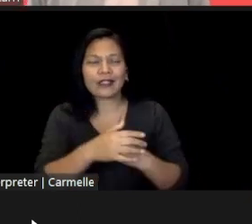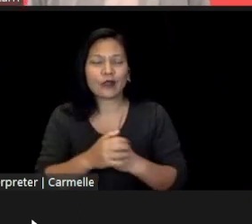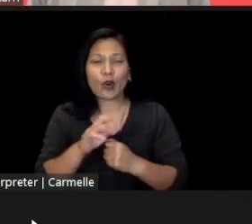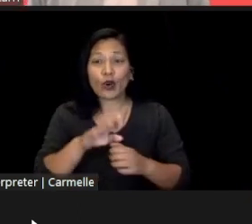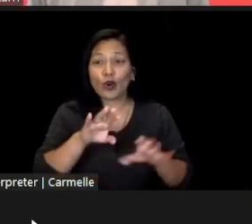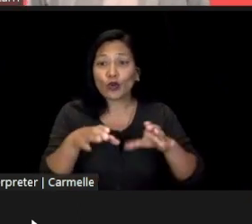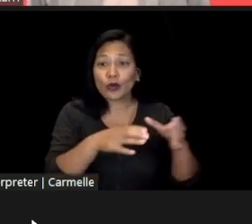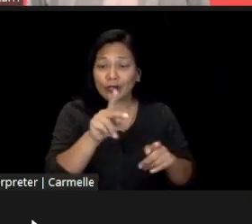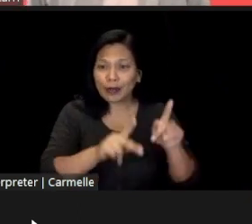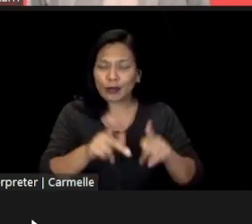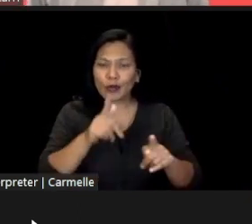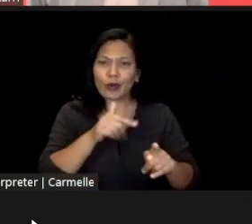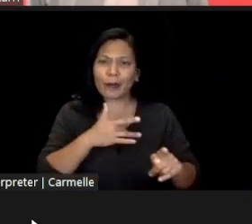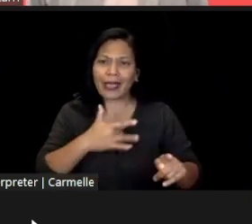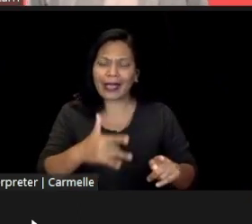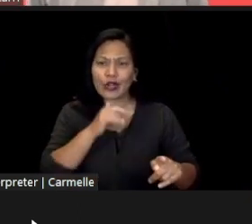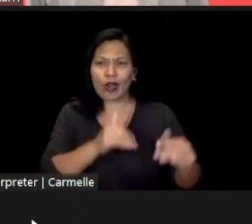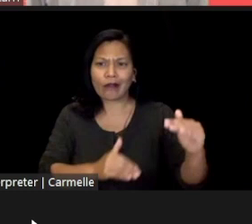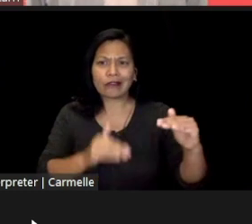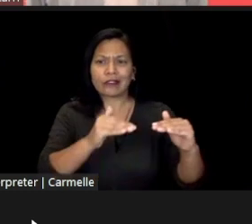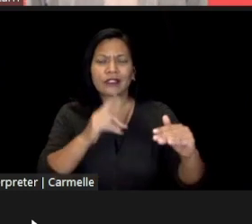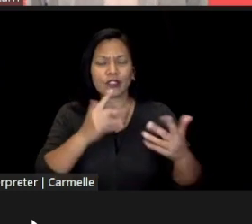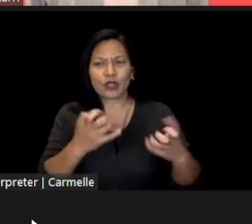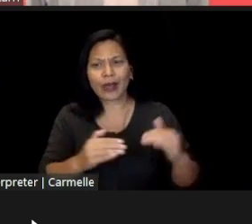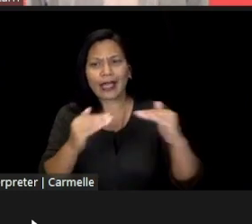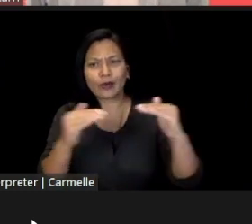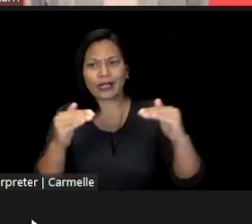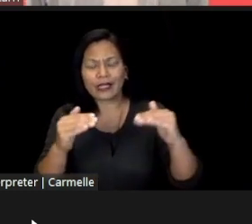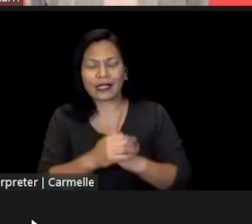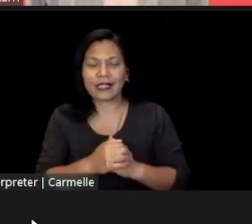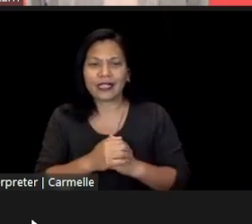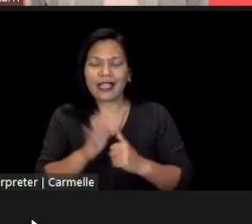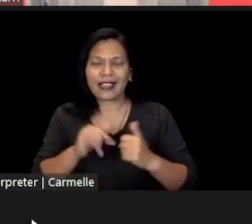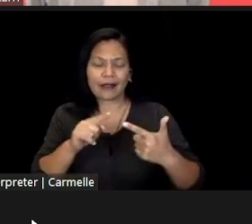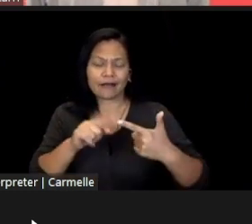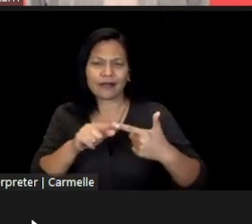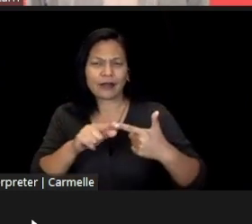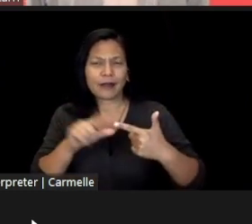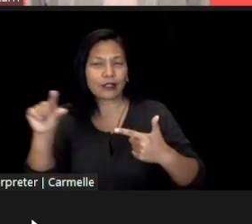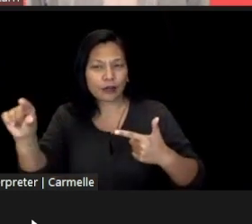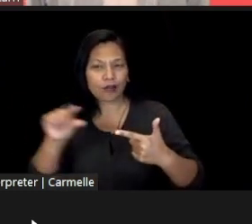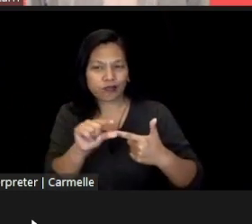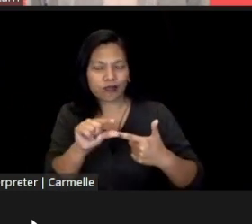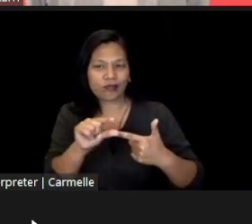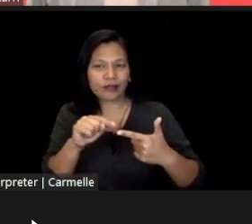So this allows us a lot of latitude in terms of how we give this money out, but it's a very small percentage of